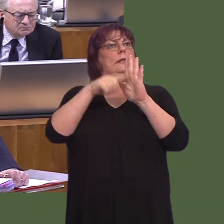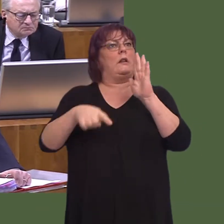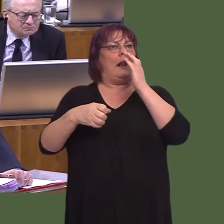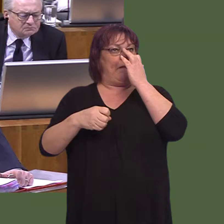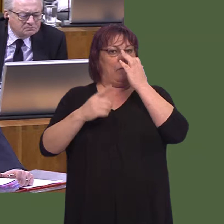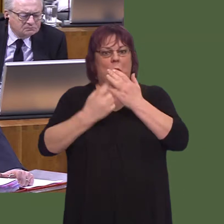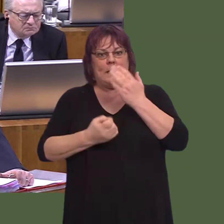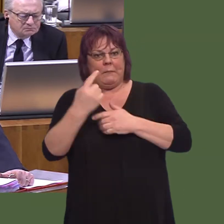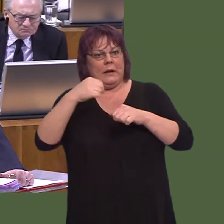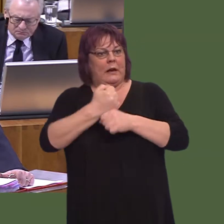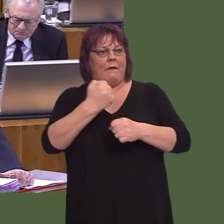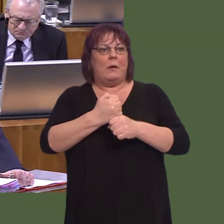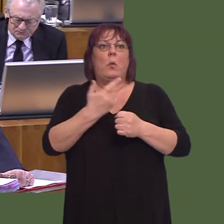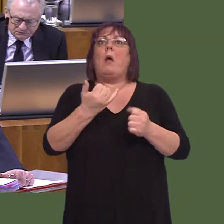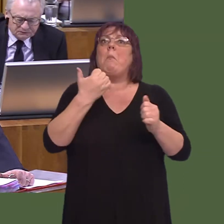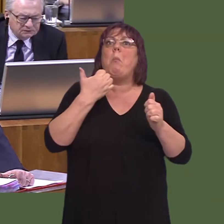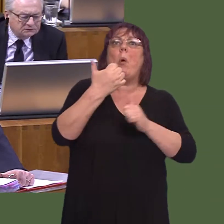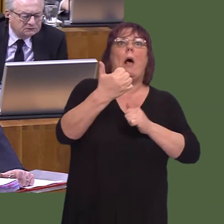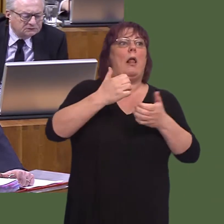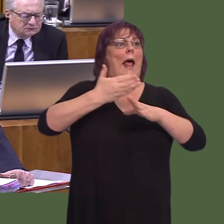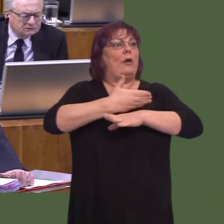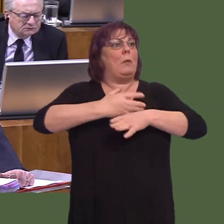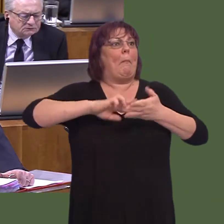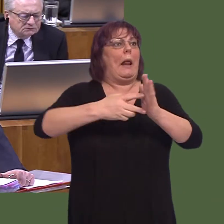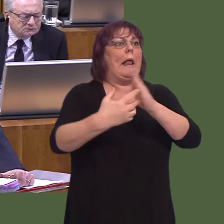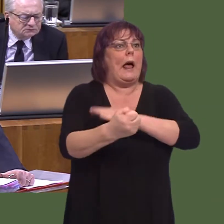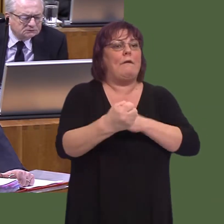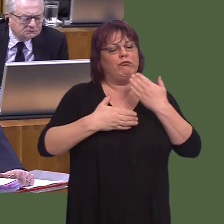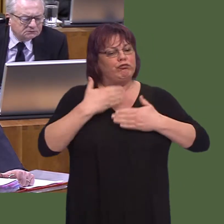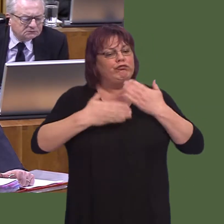Well, the mobile action plan is well under way, with good progress being made.